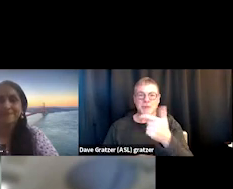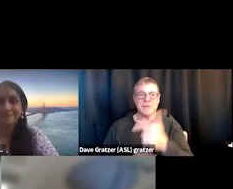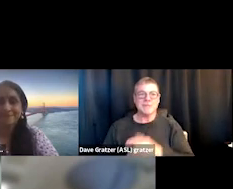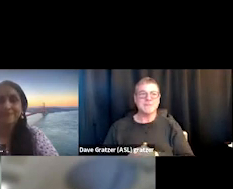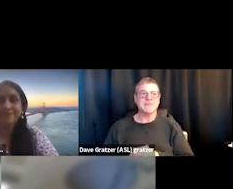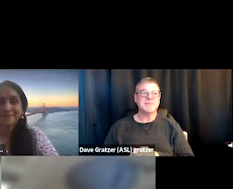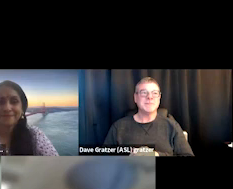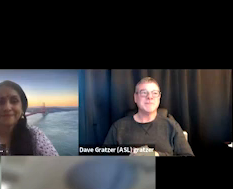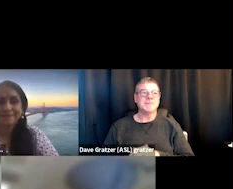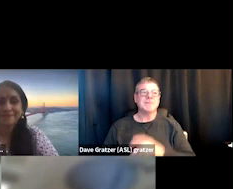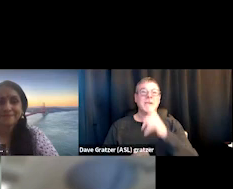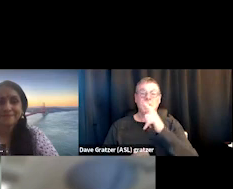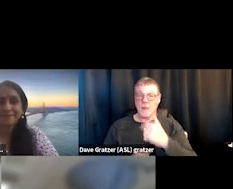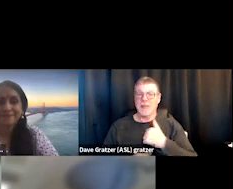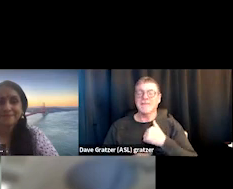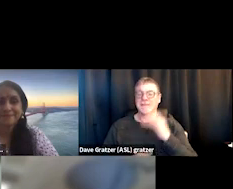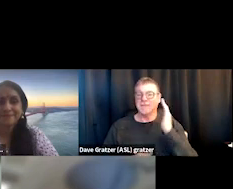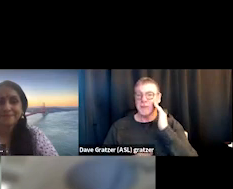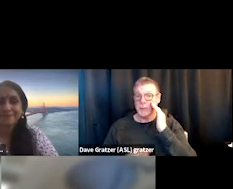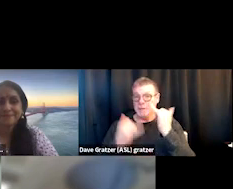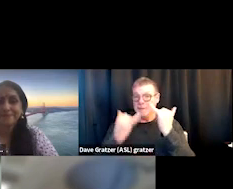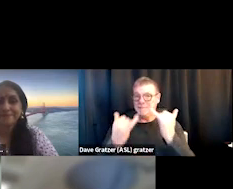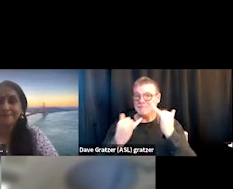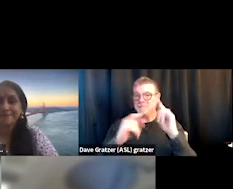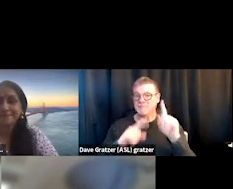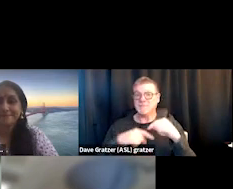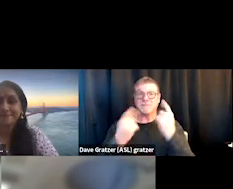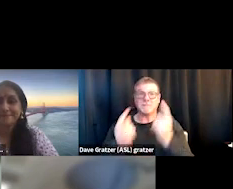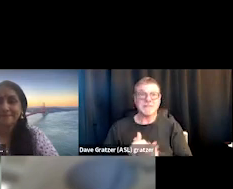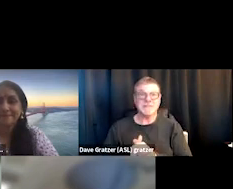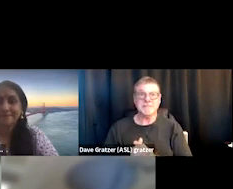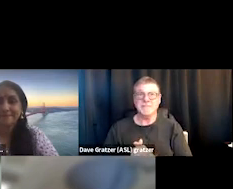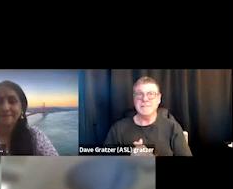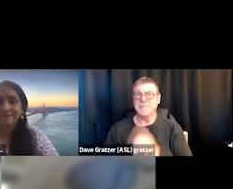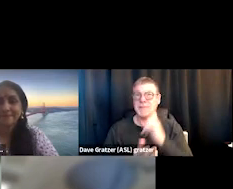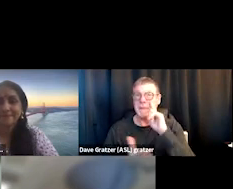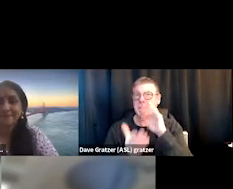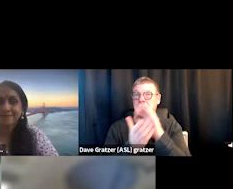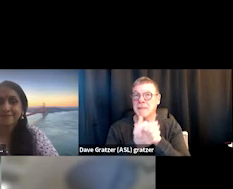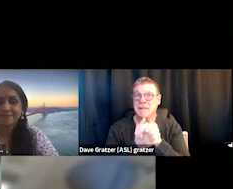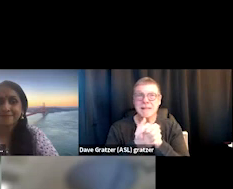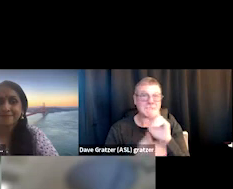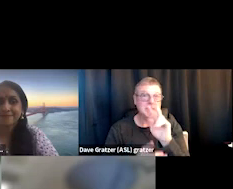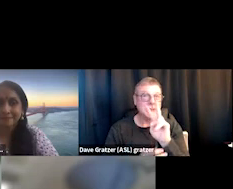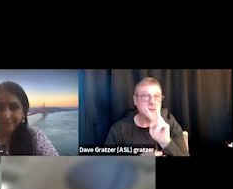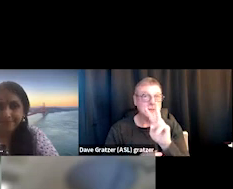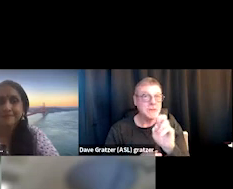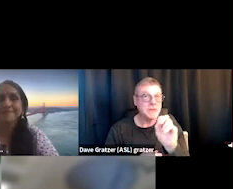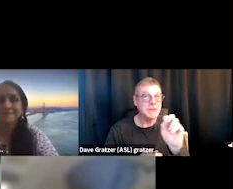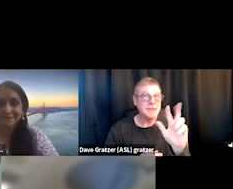who I have had the privilege of knowing now, oh my gosh, I think since 2003, so a long time, 21 years.